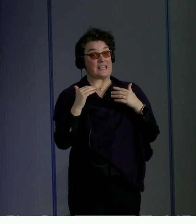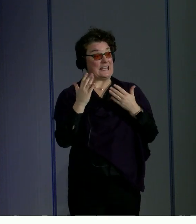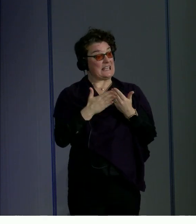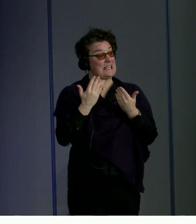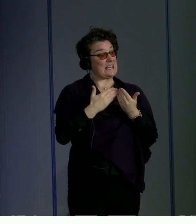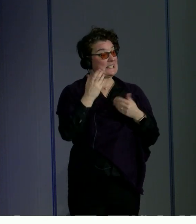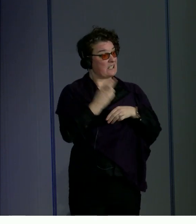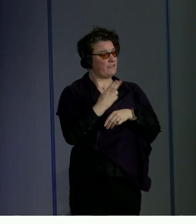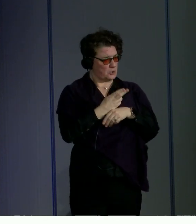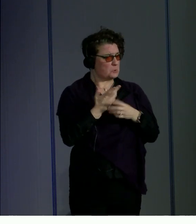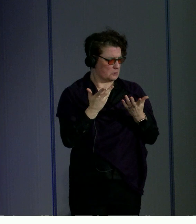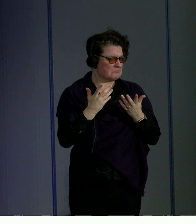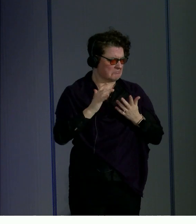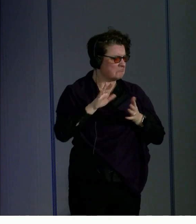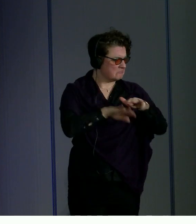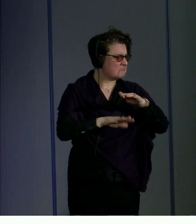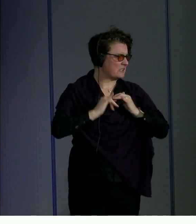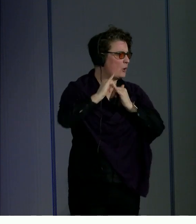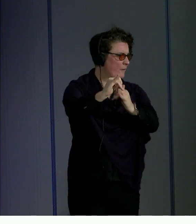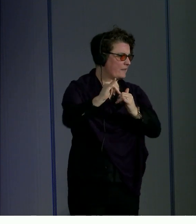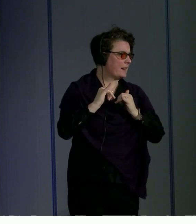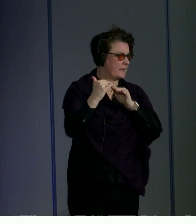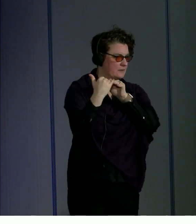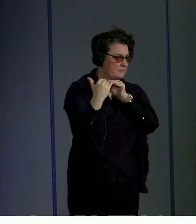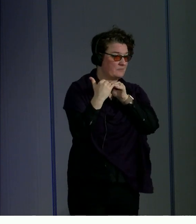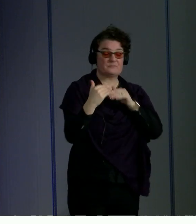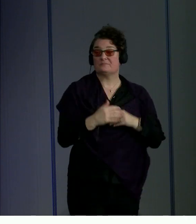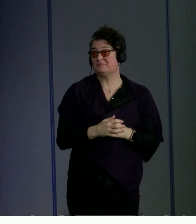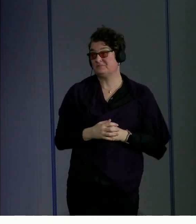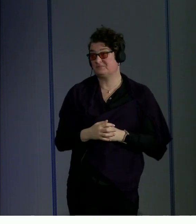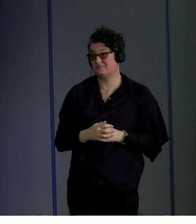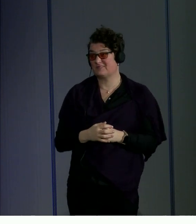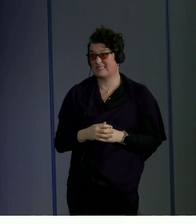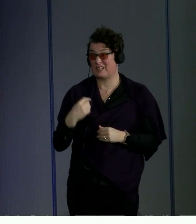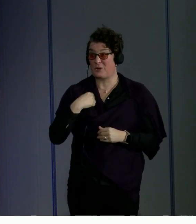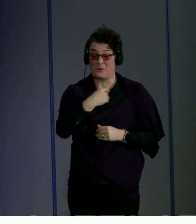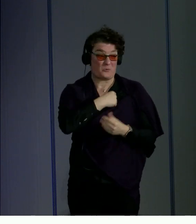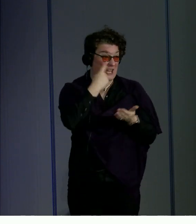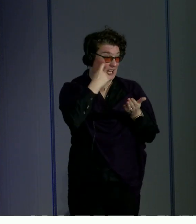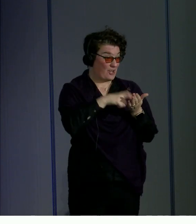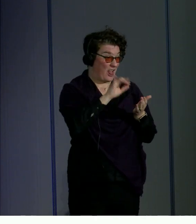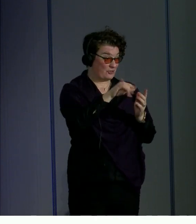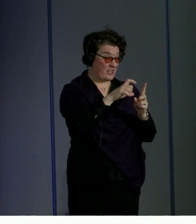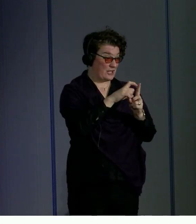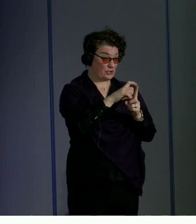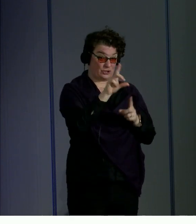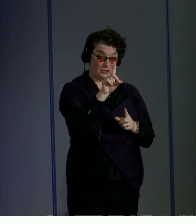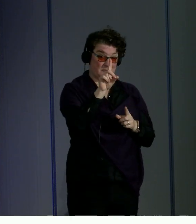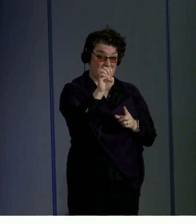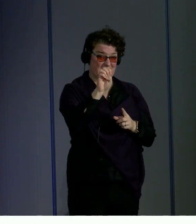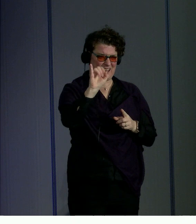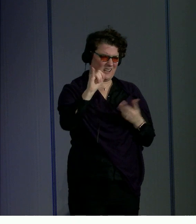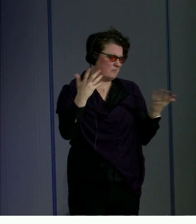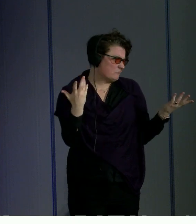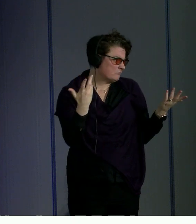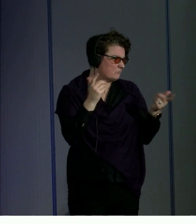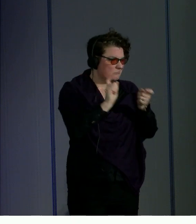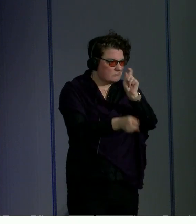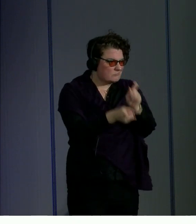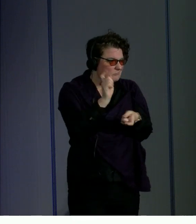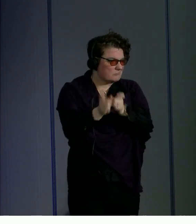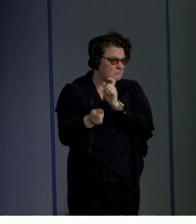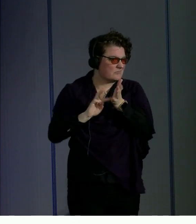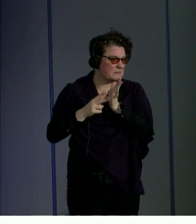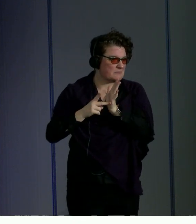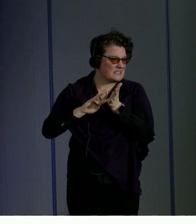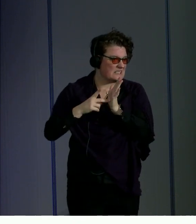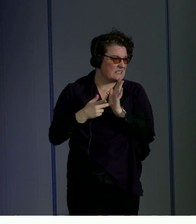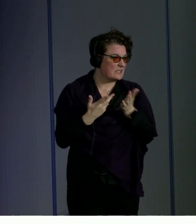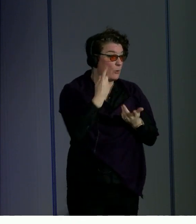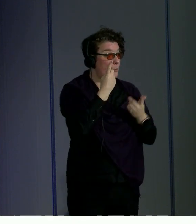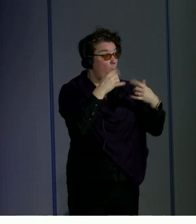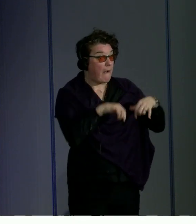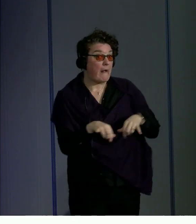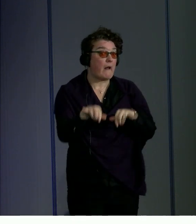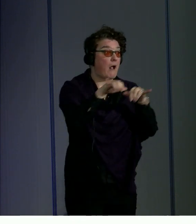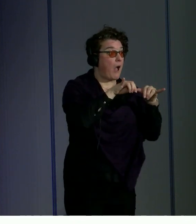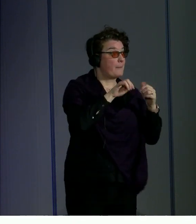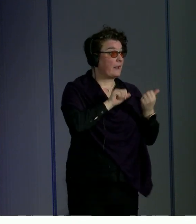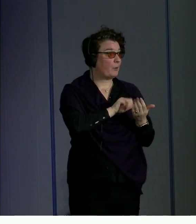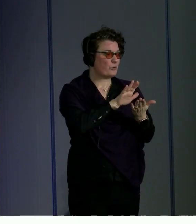We acknowledge that the term DEI is influx. With a common approach in including accessibility. So